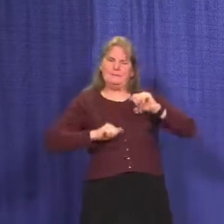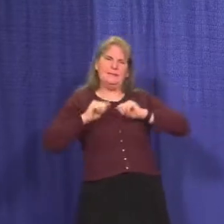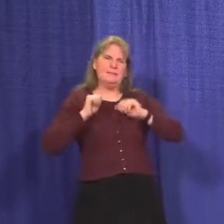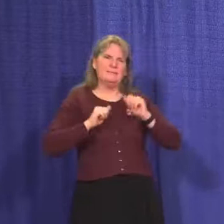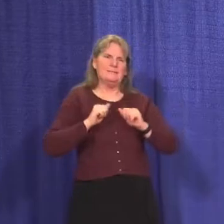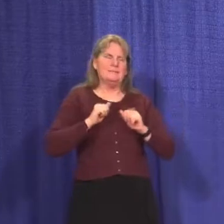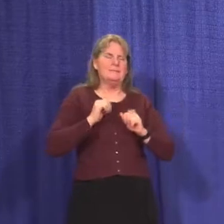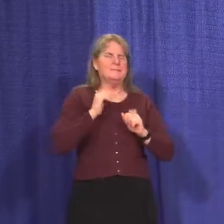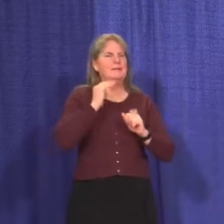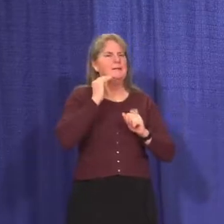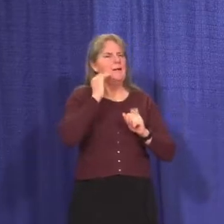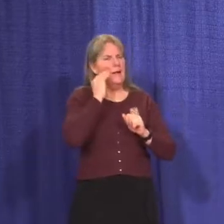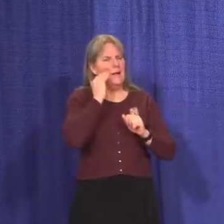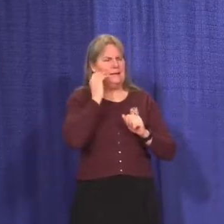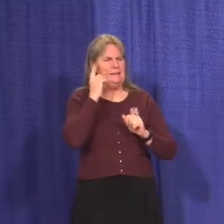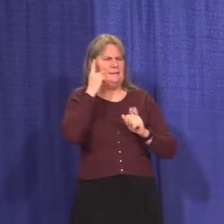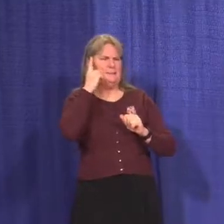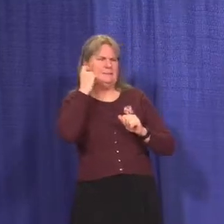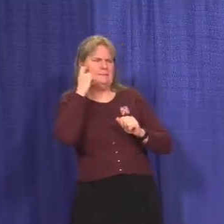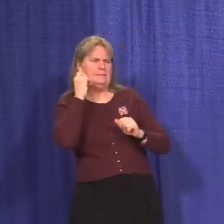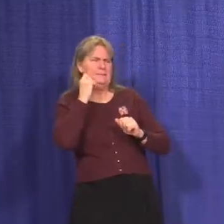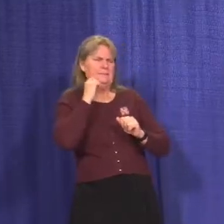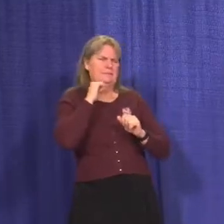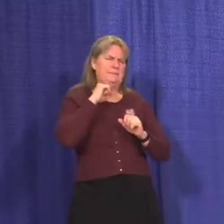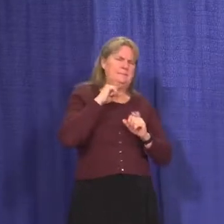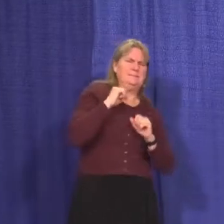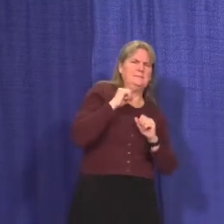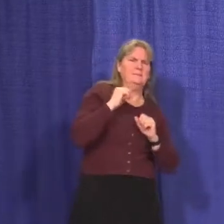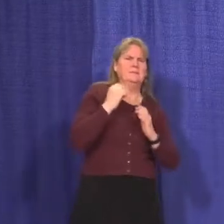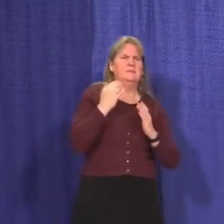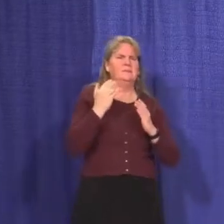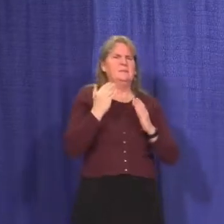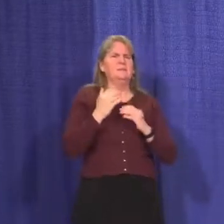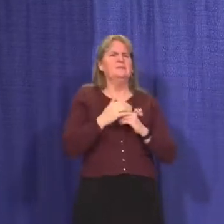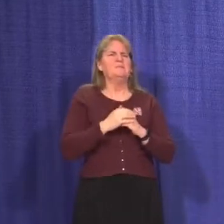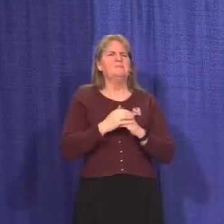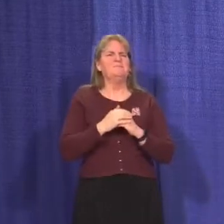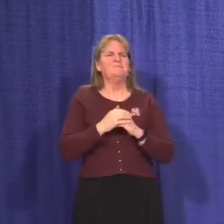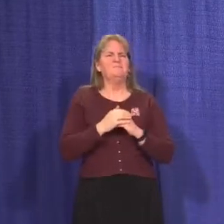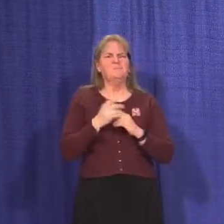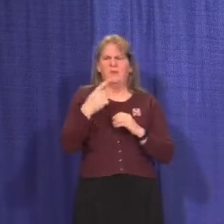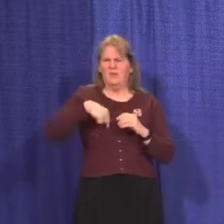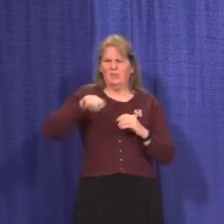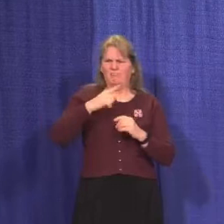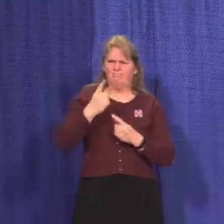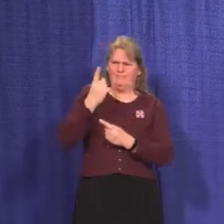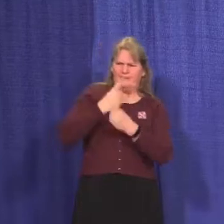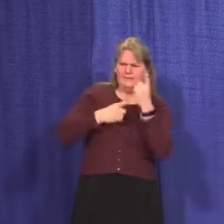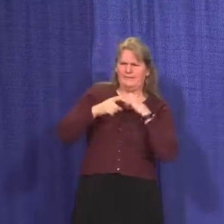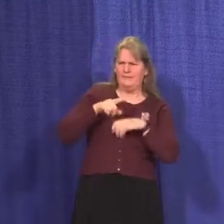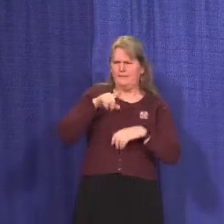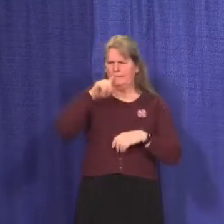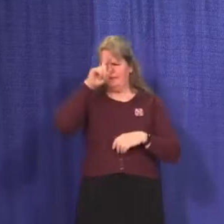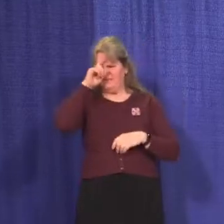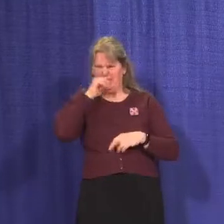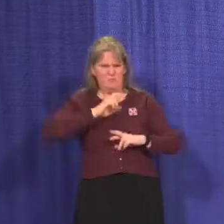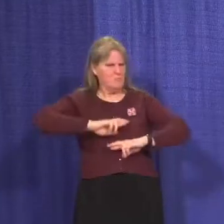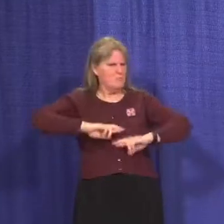scepticism and resistance. For those with questions I'm hoping we can continue to answer